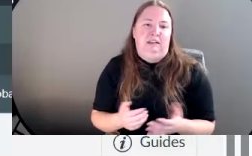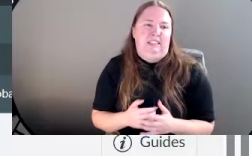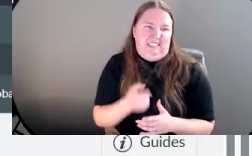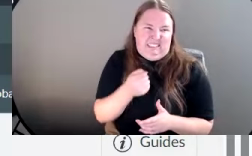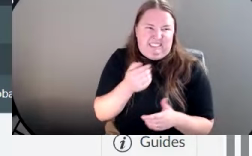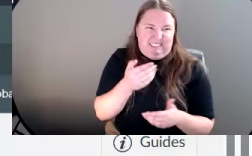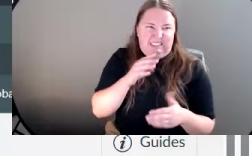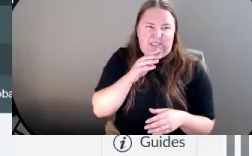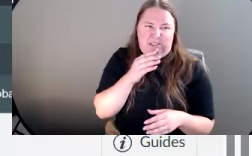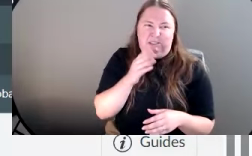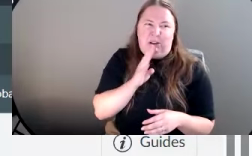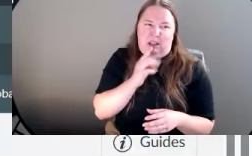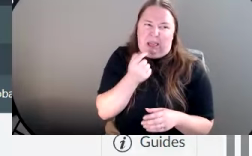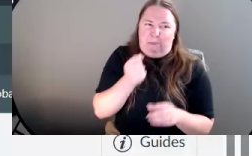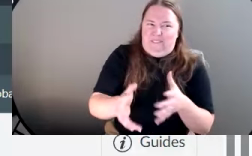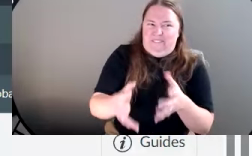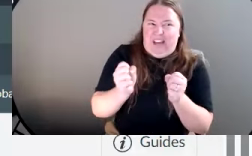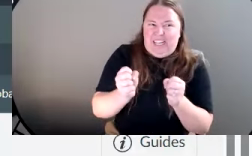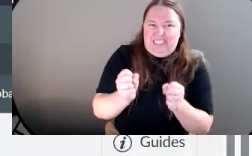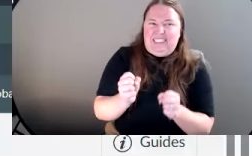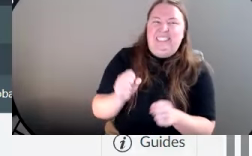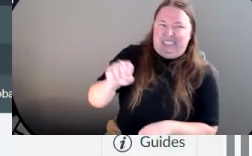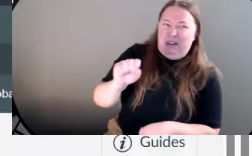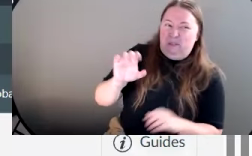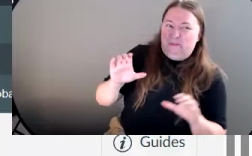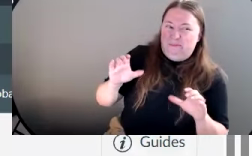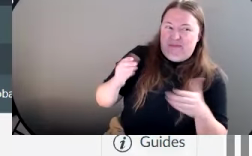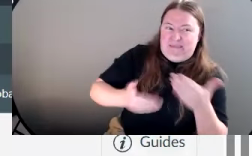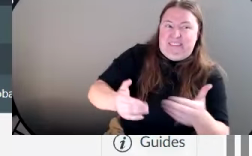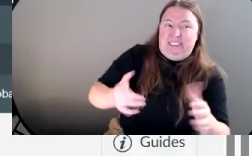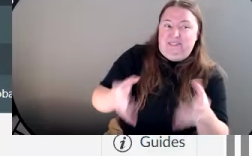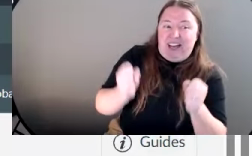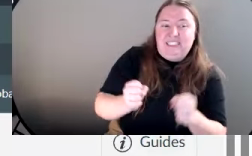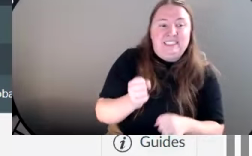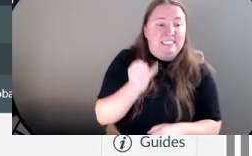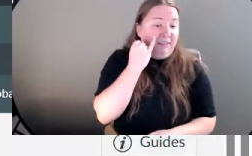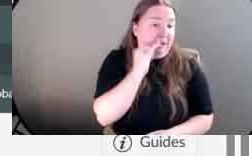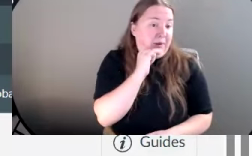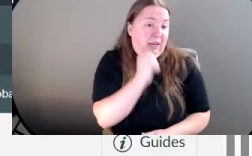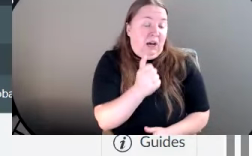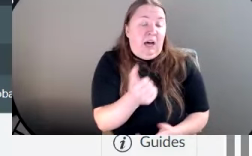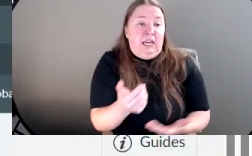But yeah, no, if I'm not, then just, just maybe that first click